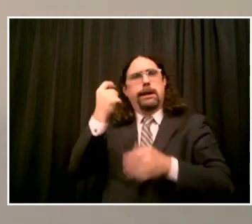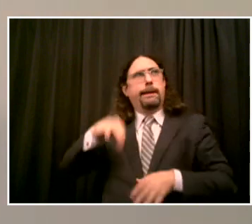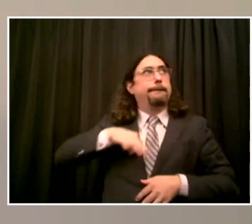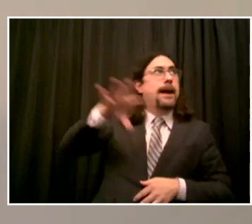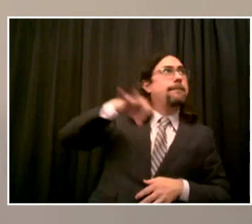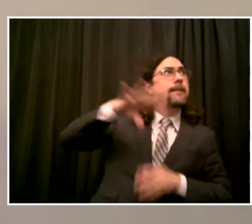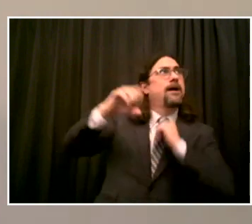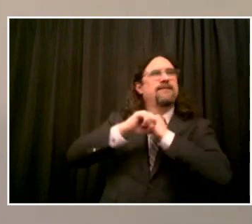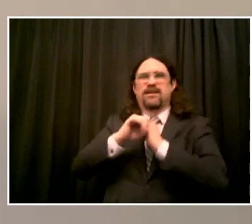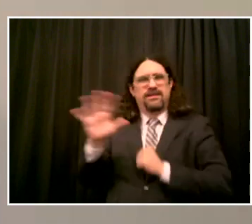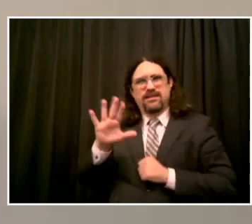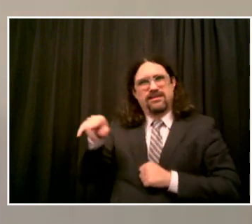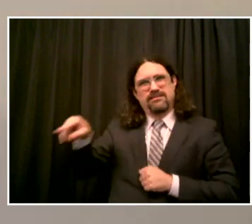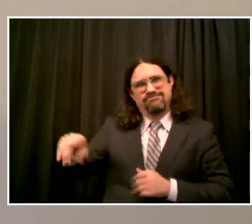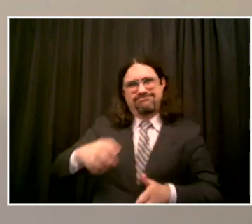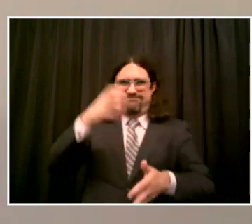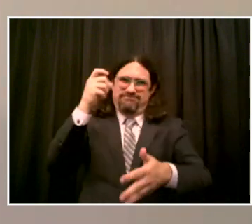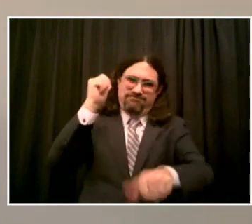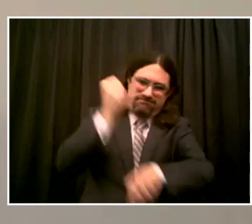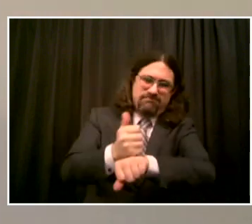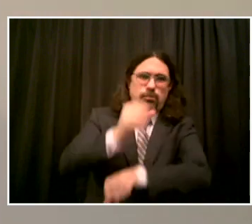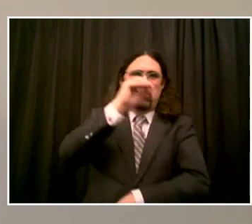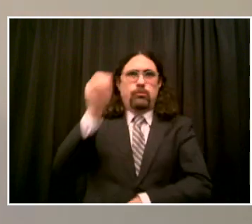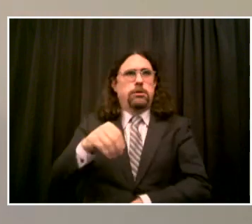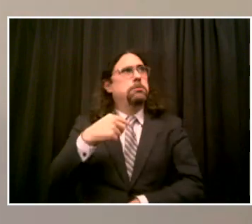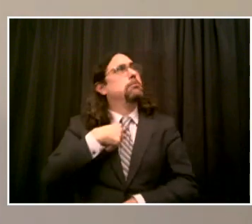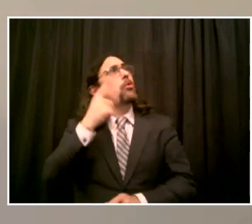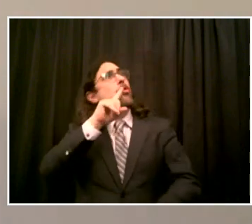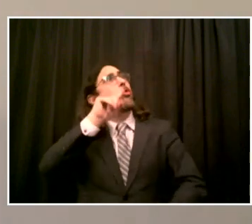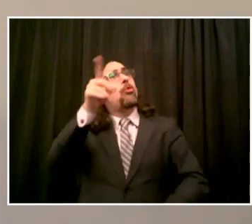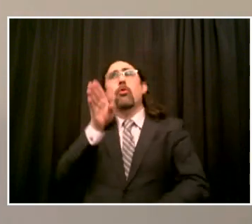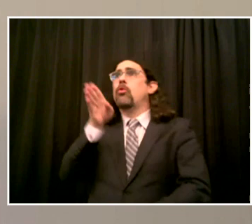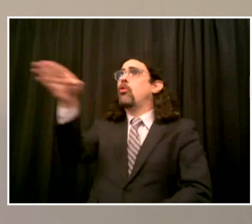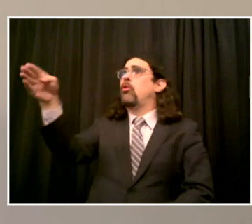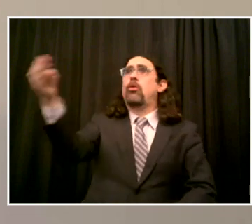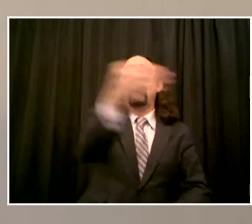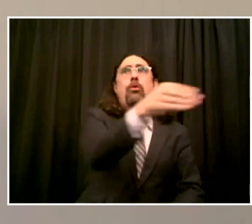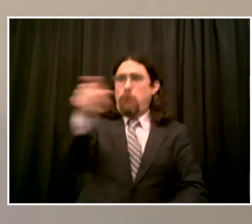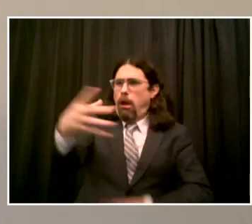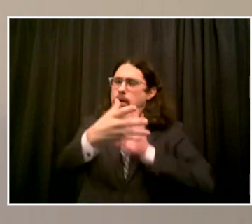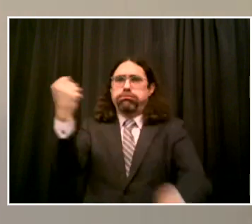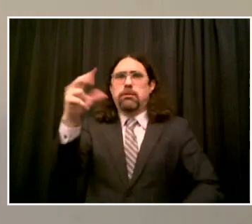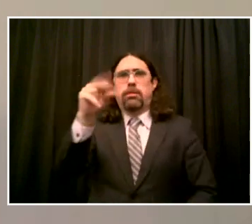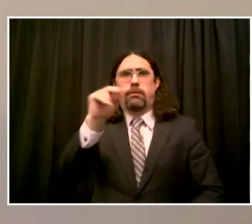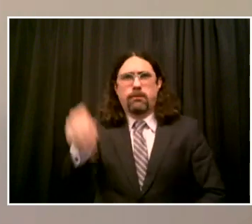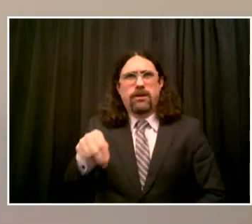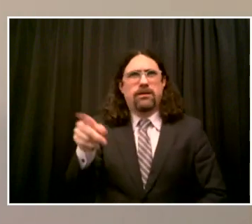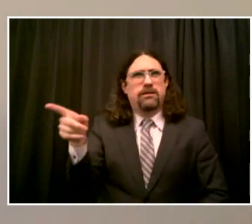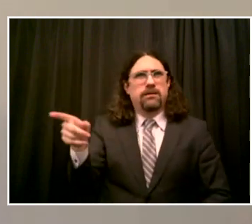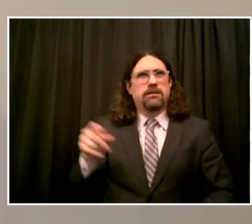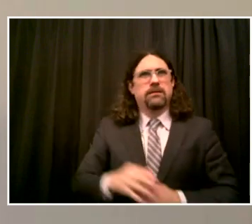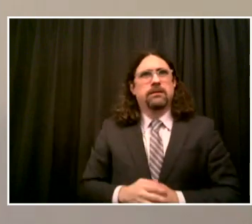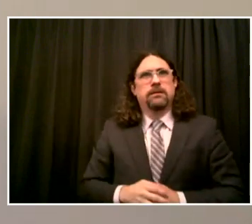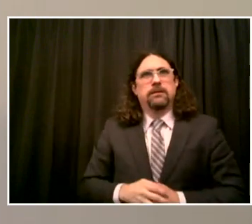HAVE TO DO THIS WORK AN%-qt DESER TO GET PAID. %gKñ WORKERS PROVIDE THE ESSENTIAL SERVICE FOR DELIVERING